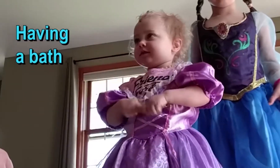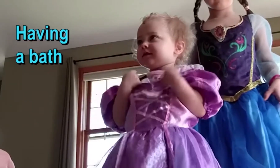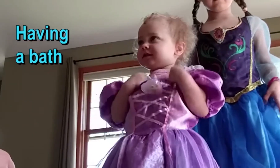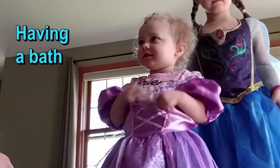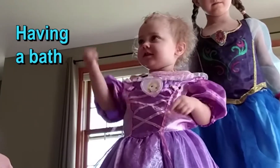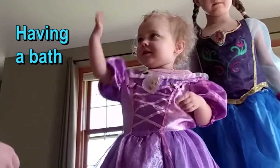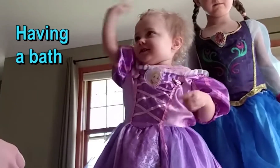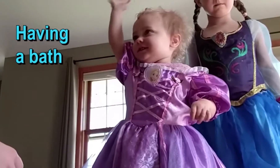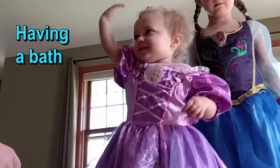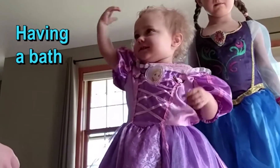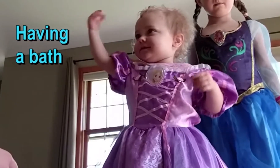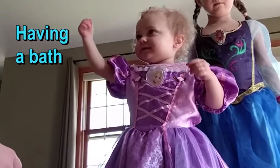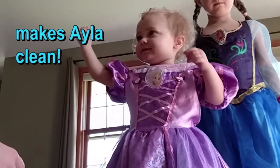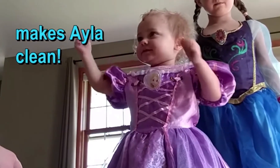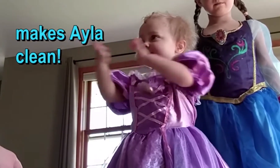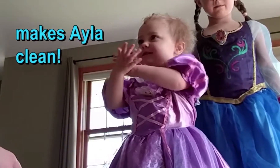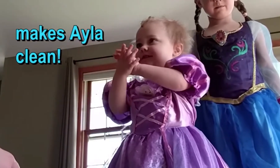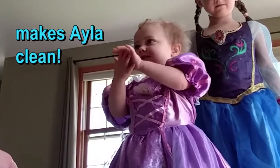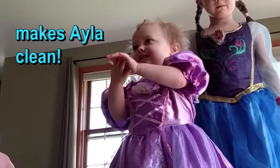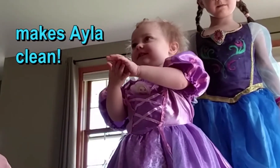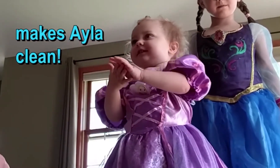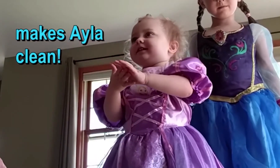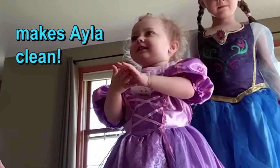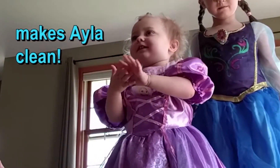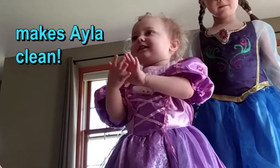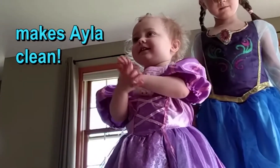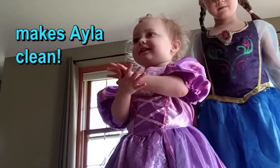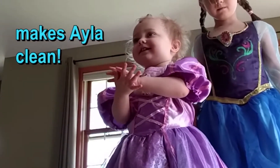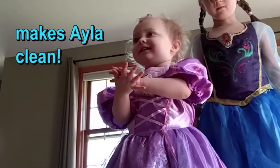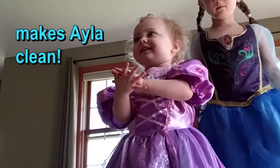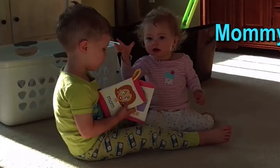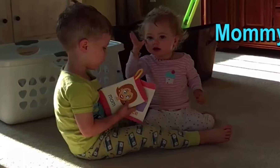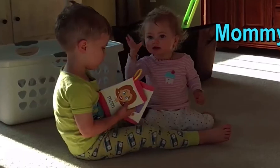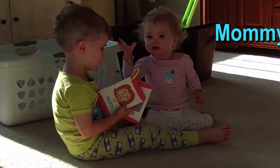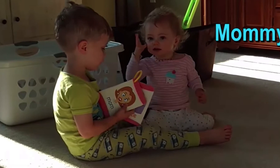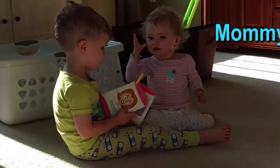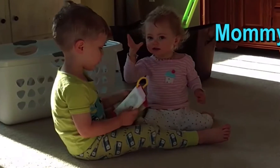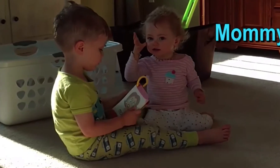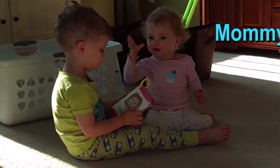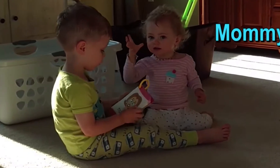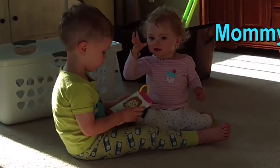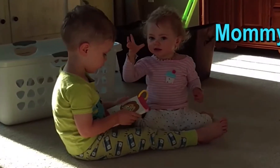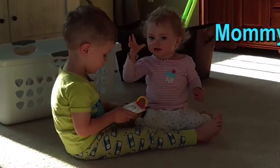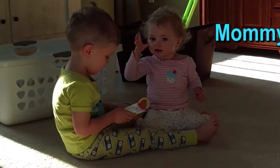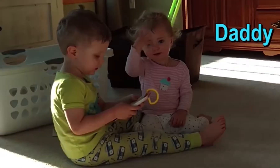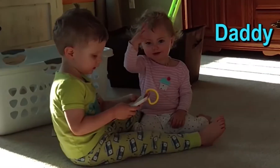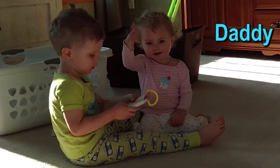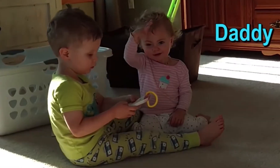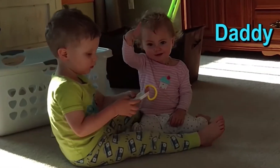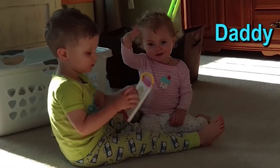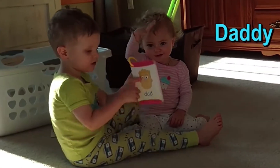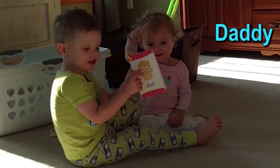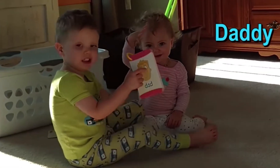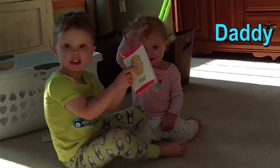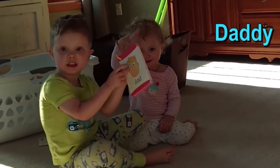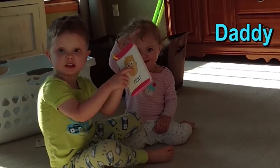Having a bath makes Ayla clean. Mommy. Daddy.